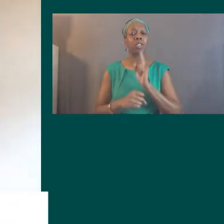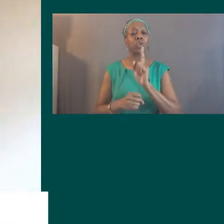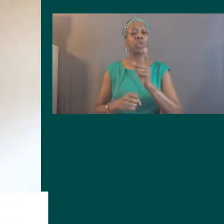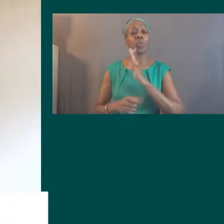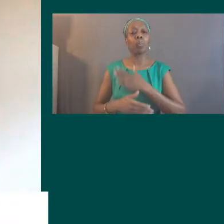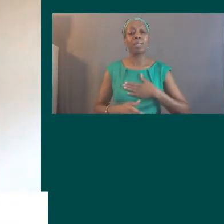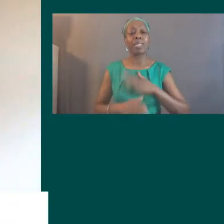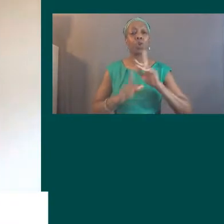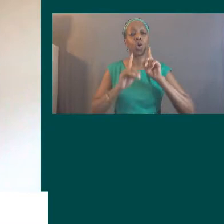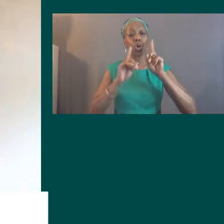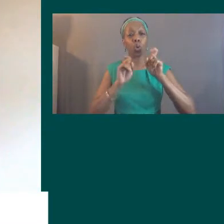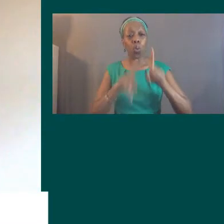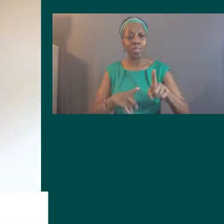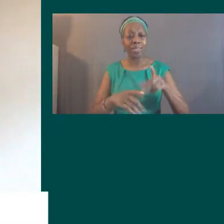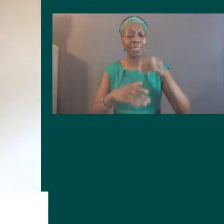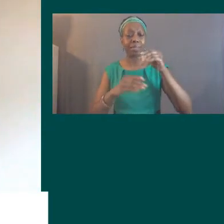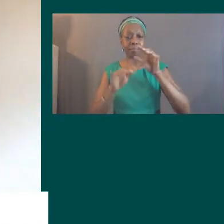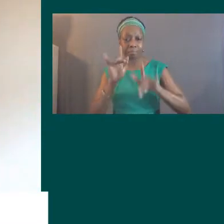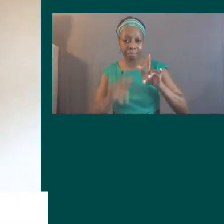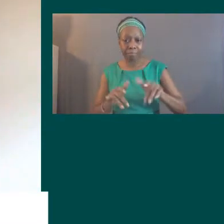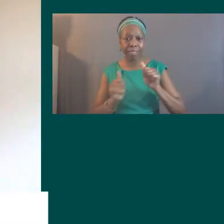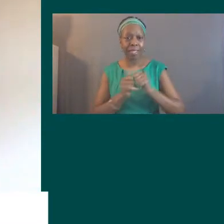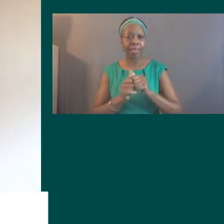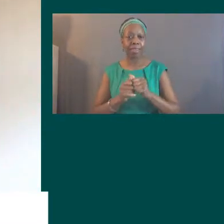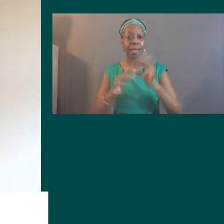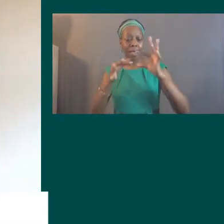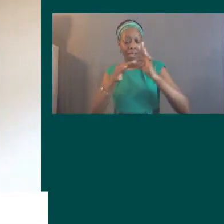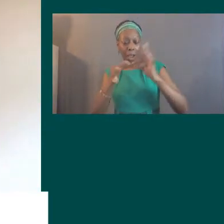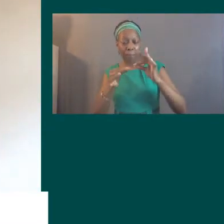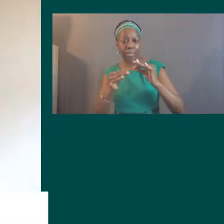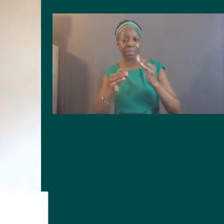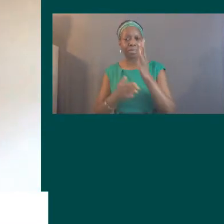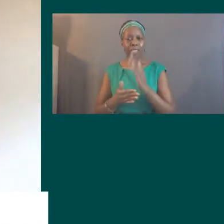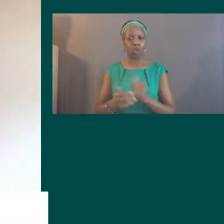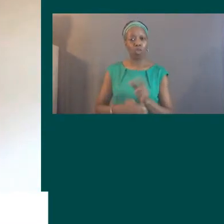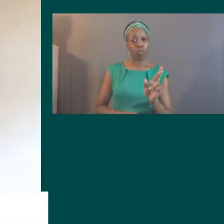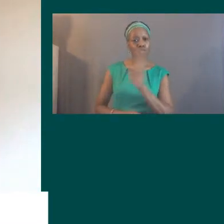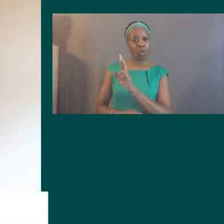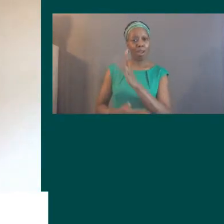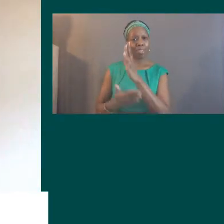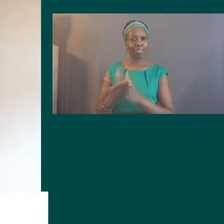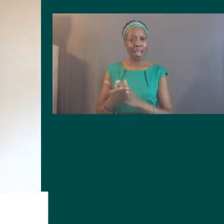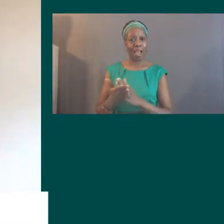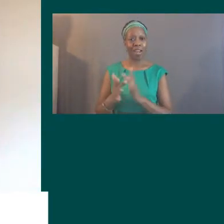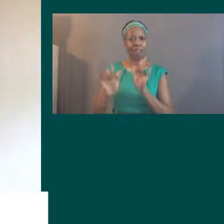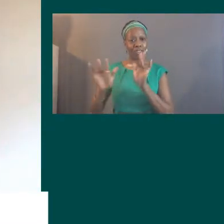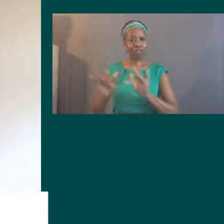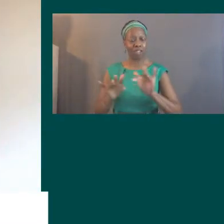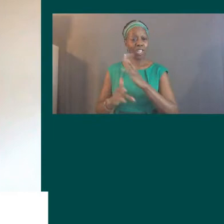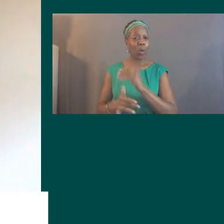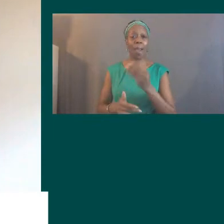The comment section can just be found on the right hand side of the video. And please as we go, put in any questions that you have